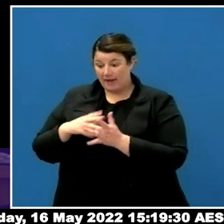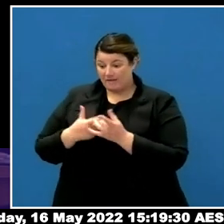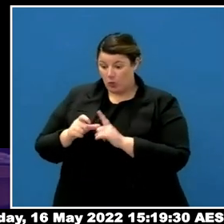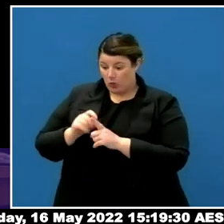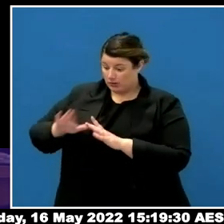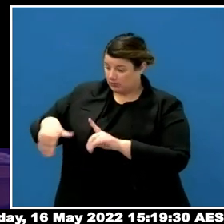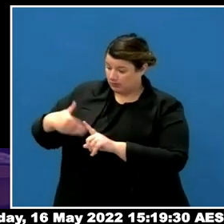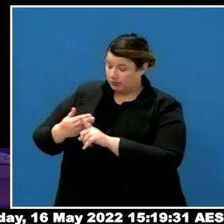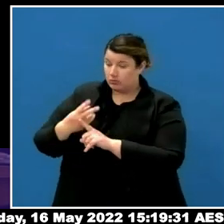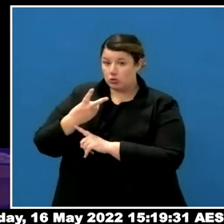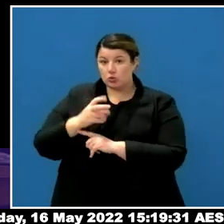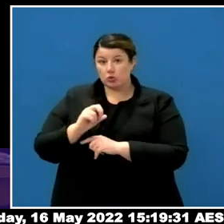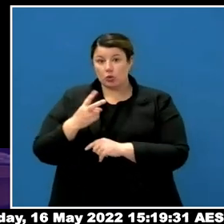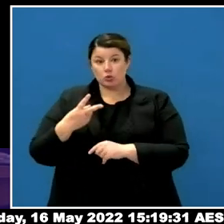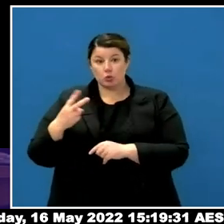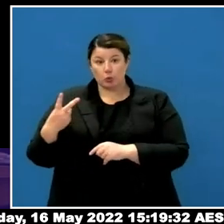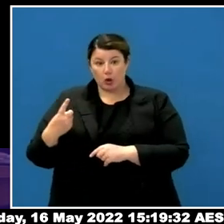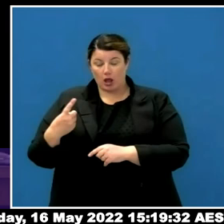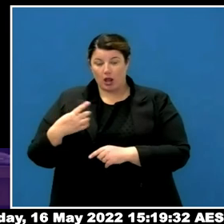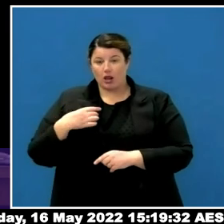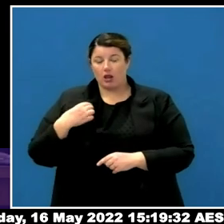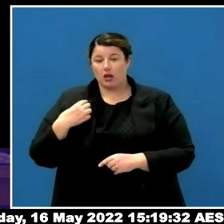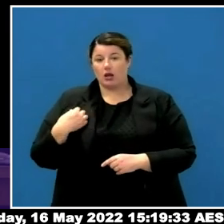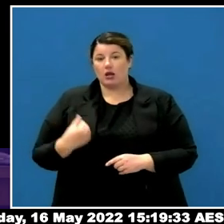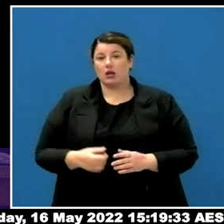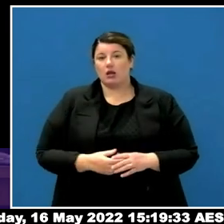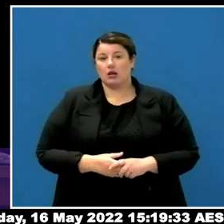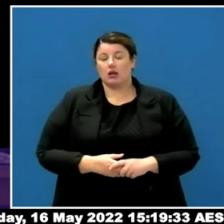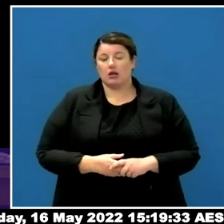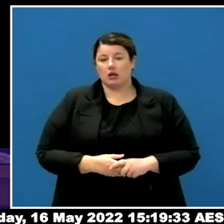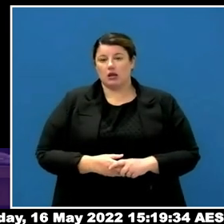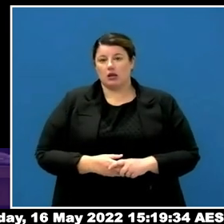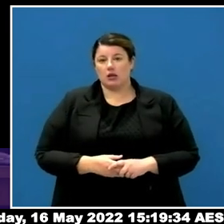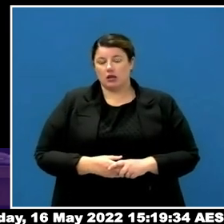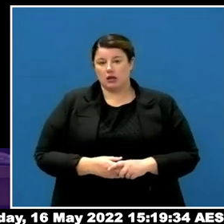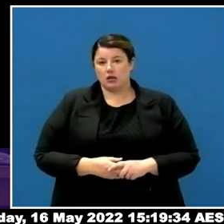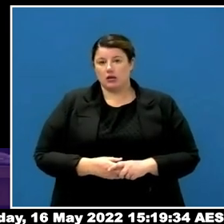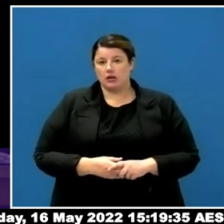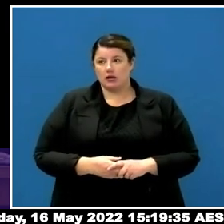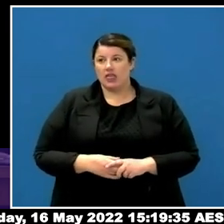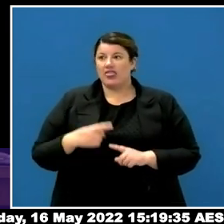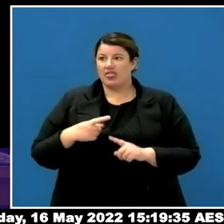For the next - do you recall the next service agreement, 2019?